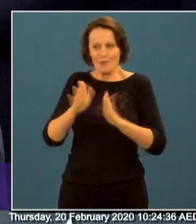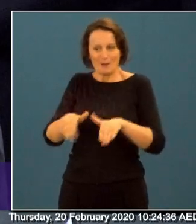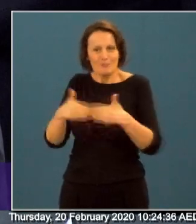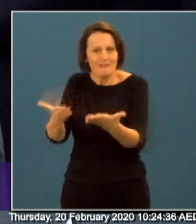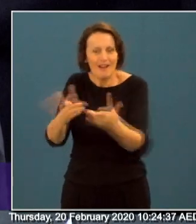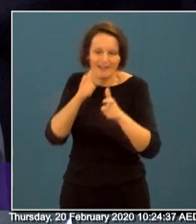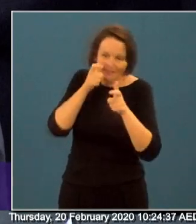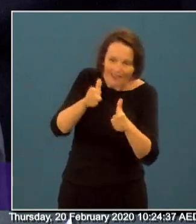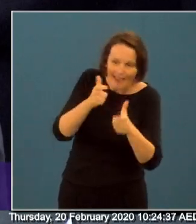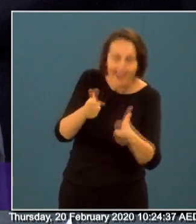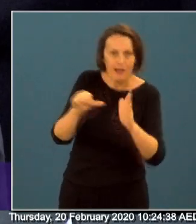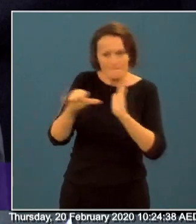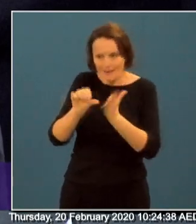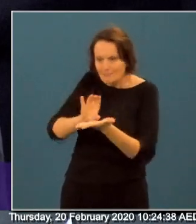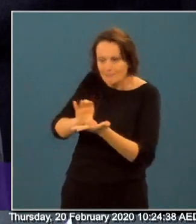So I think there's a real gap there.